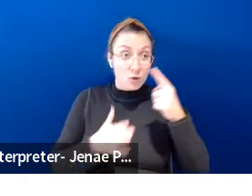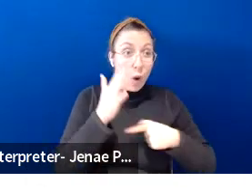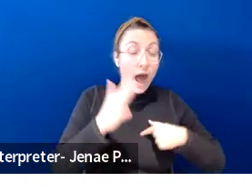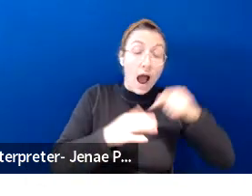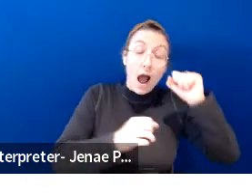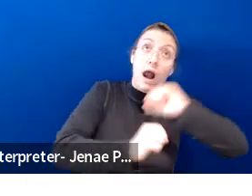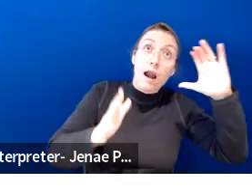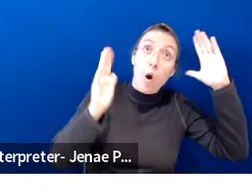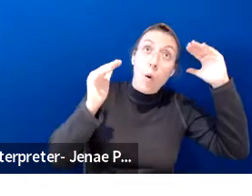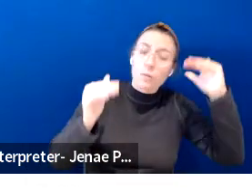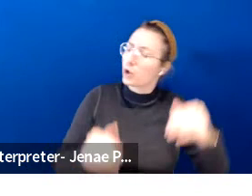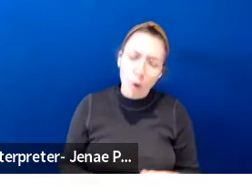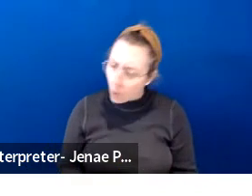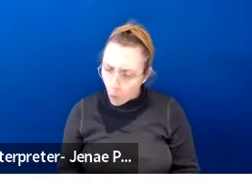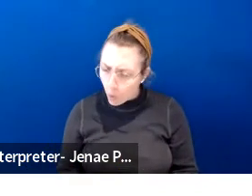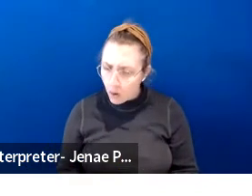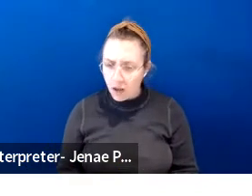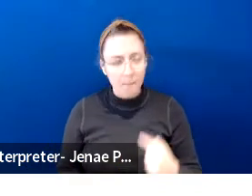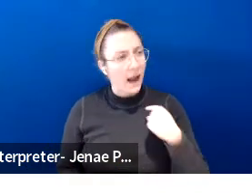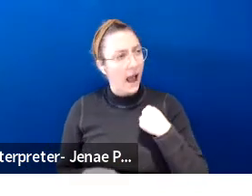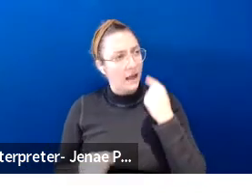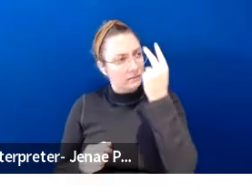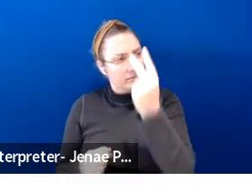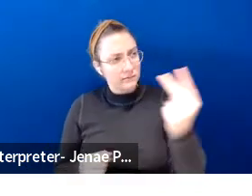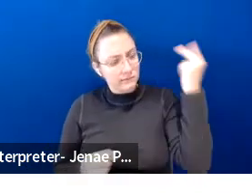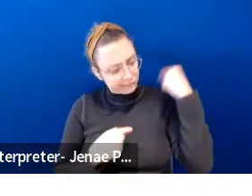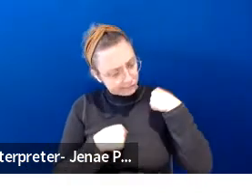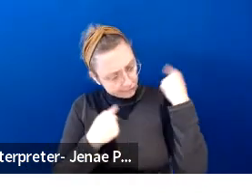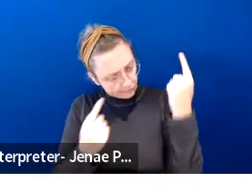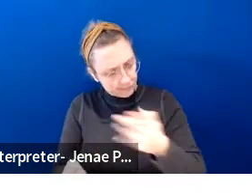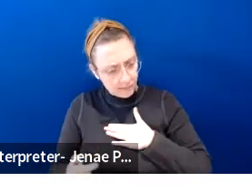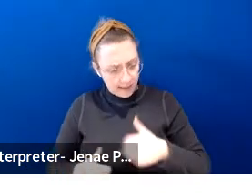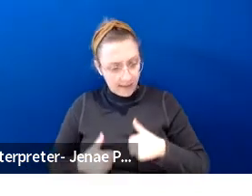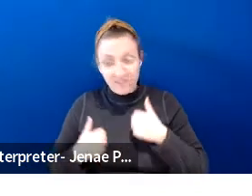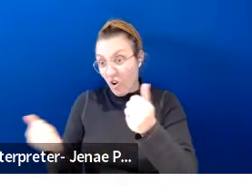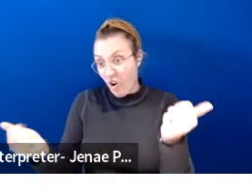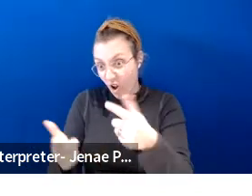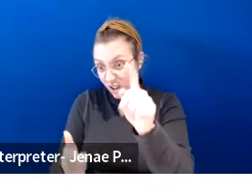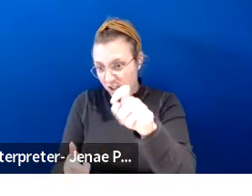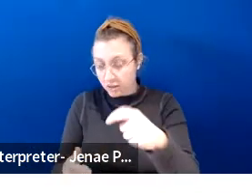But when I take stock of my life and I think it's important that we all do this and I don't have all the answers, I'm not perfect.